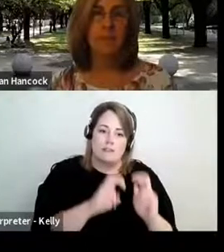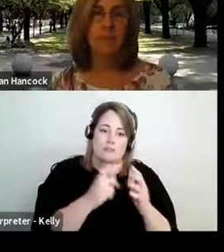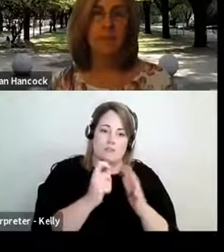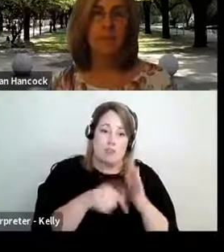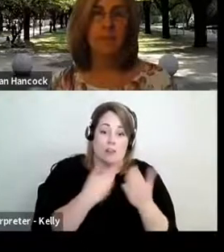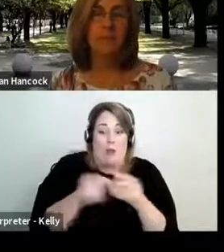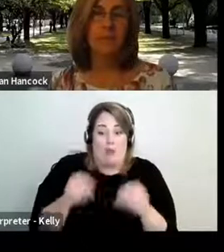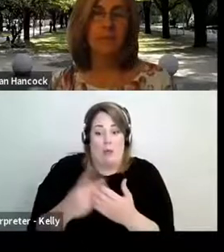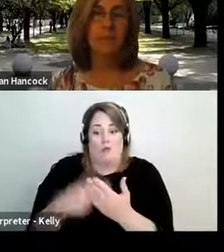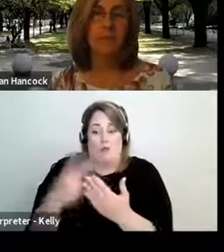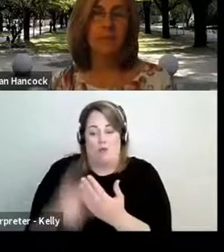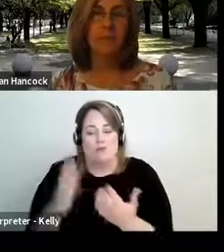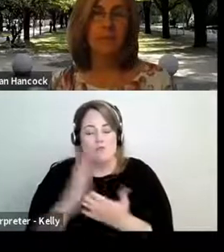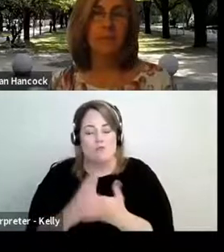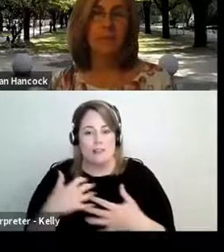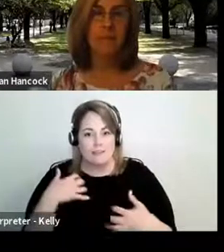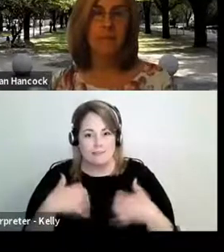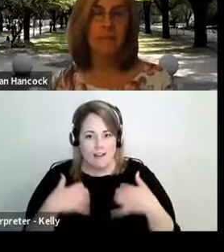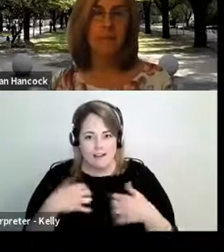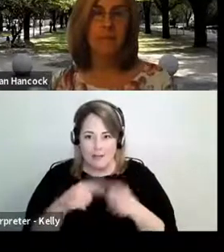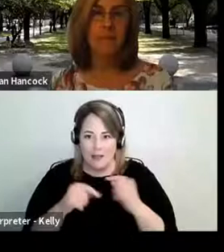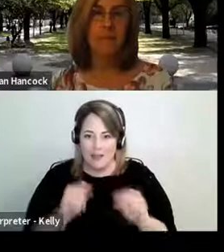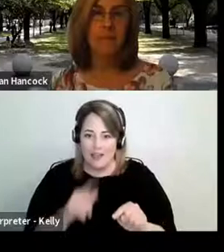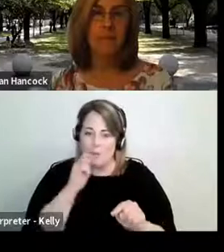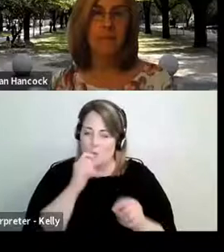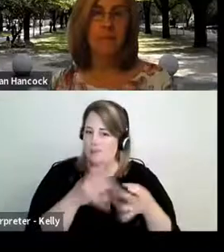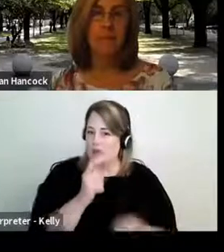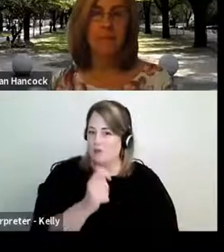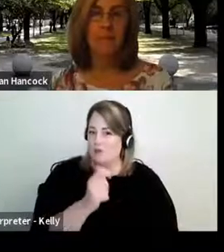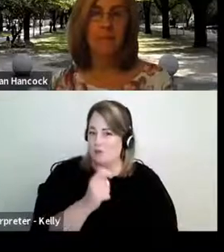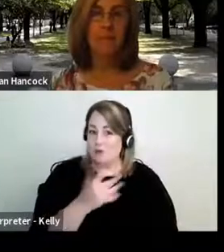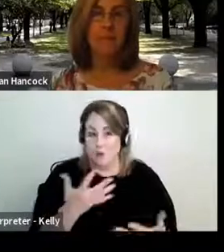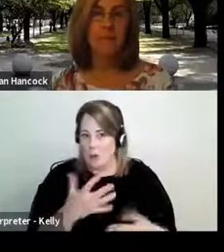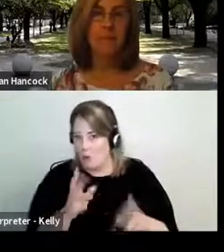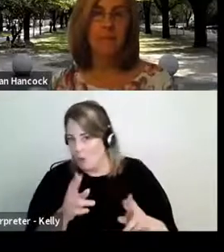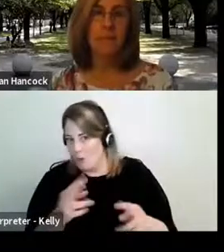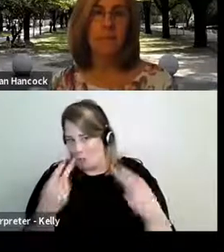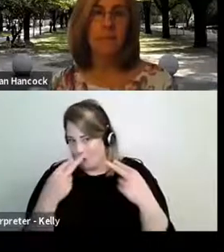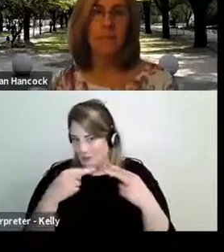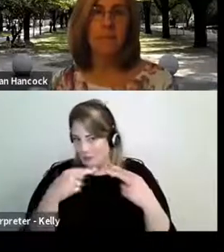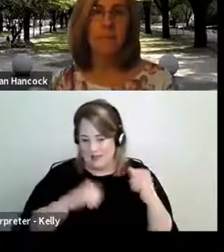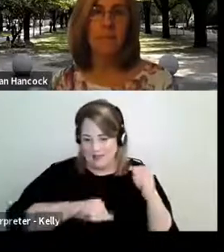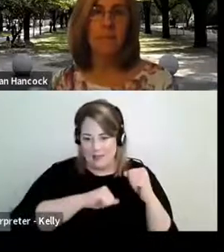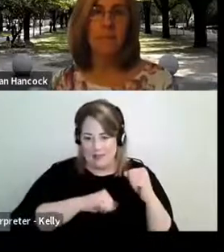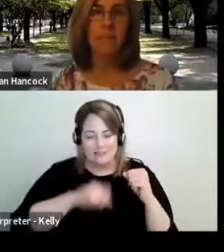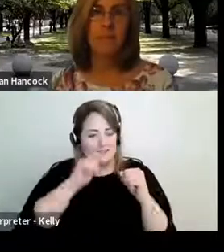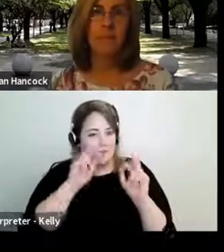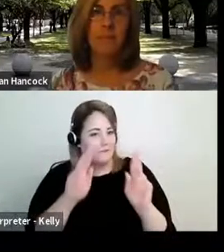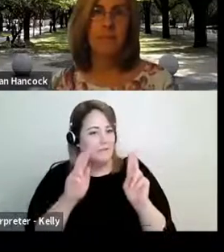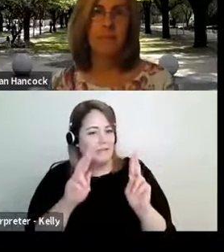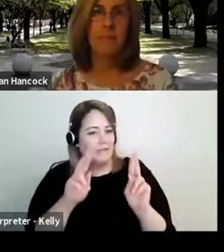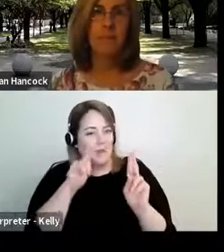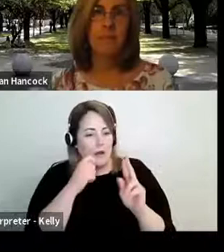just getting started. So watch this space. We’ll hopefully have a really solid research project